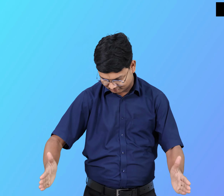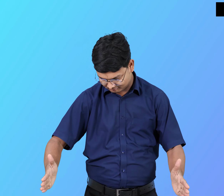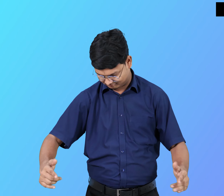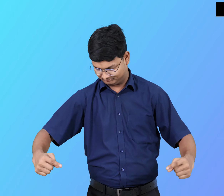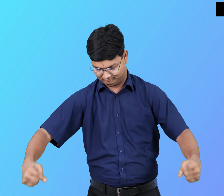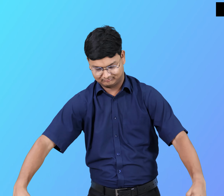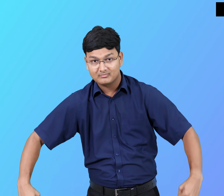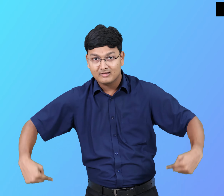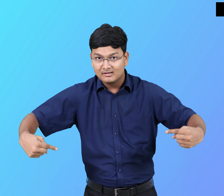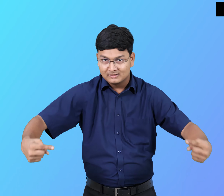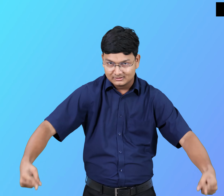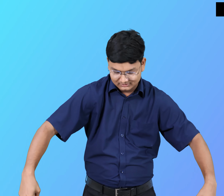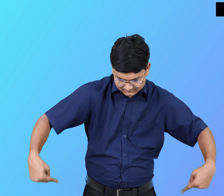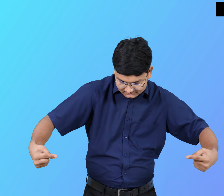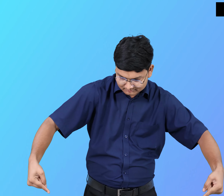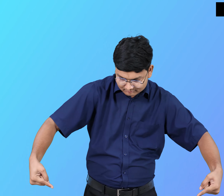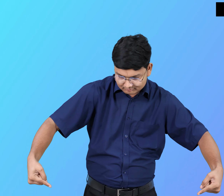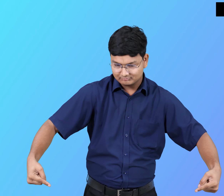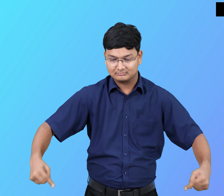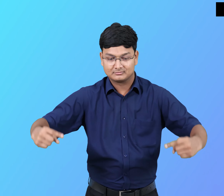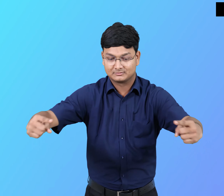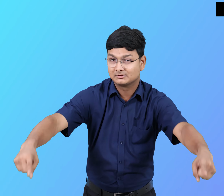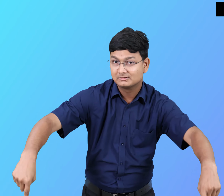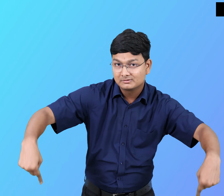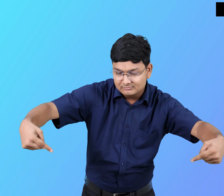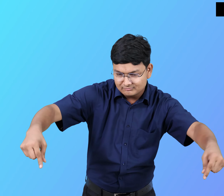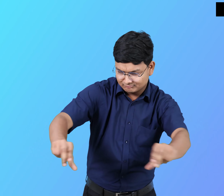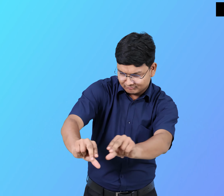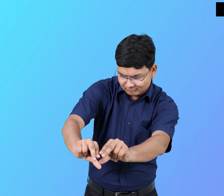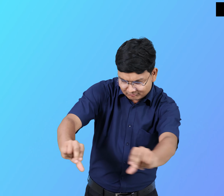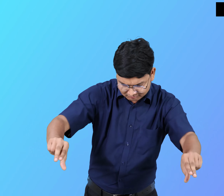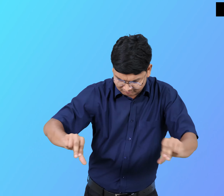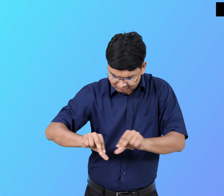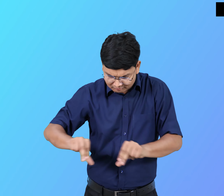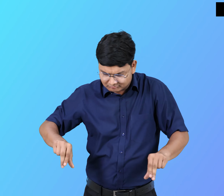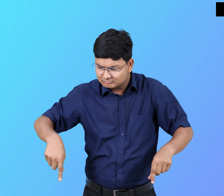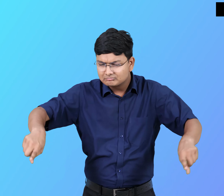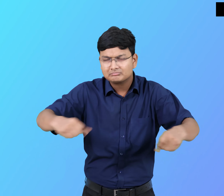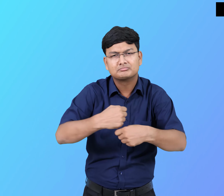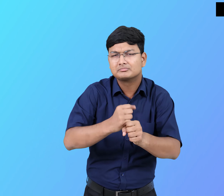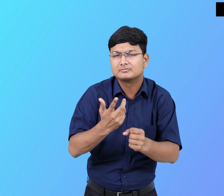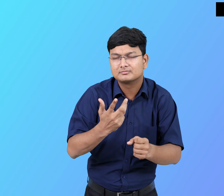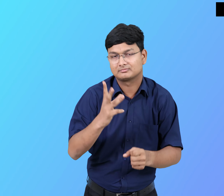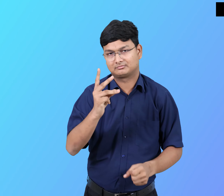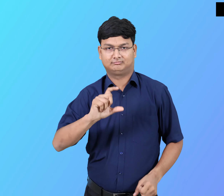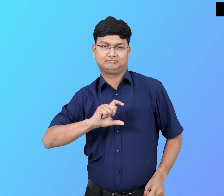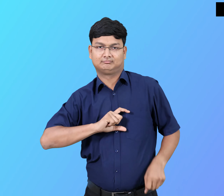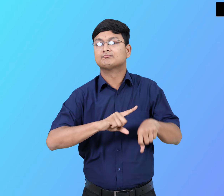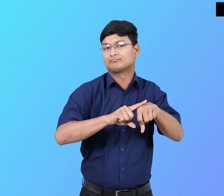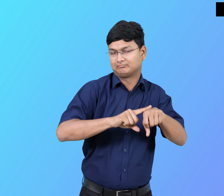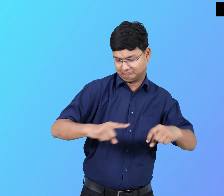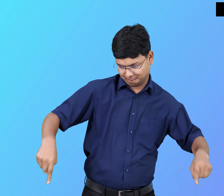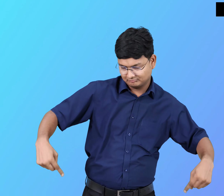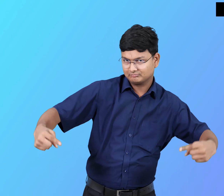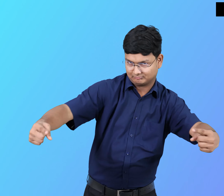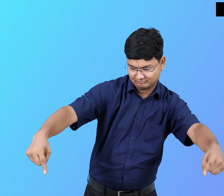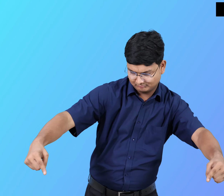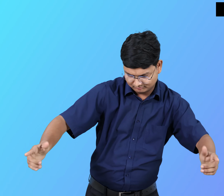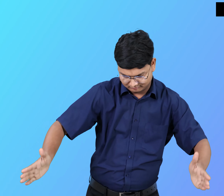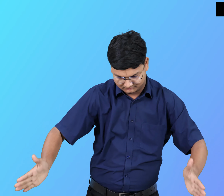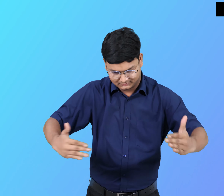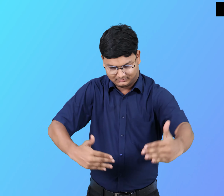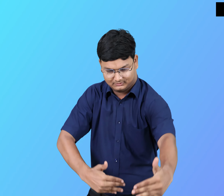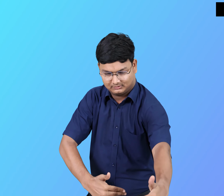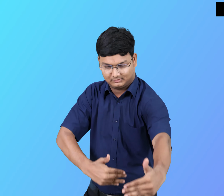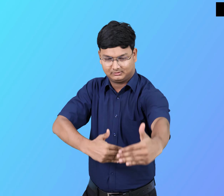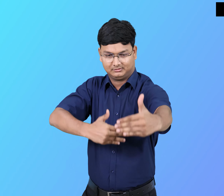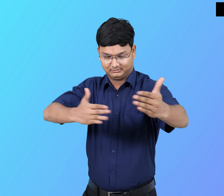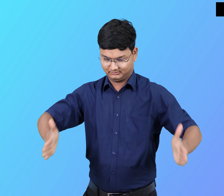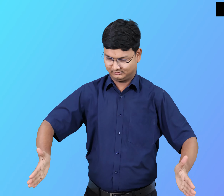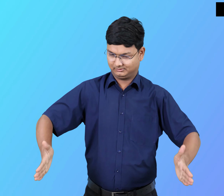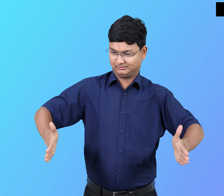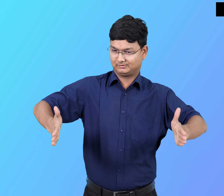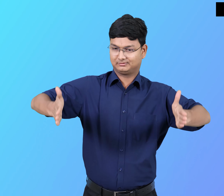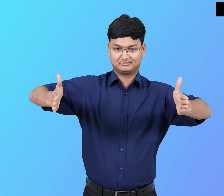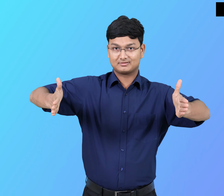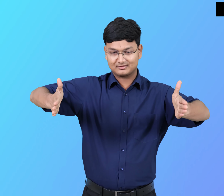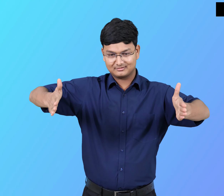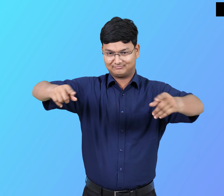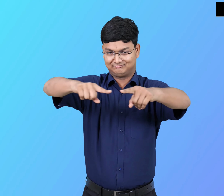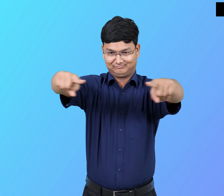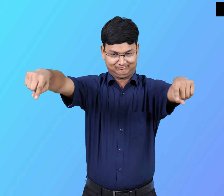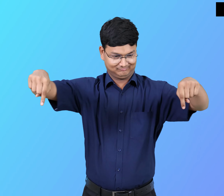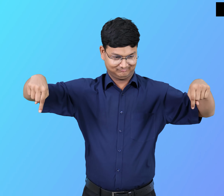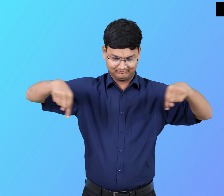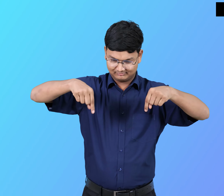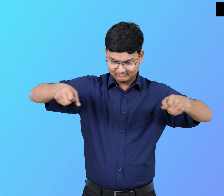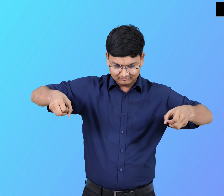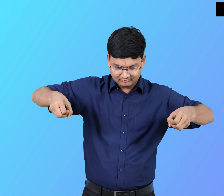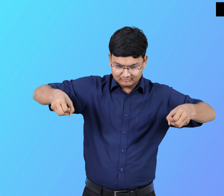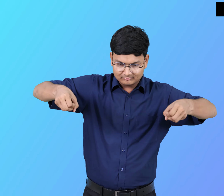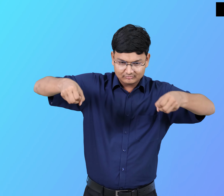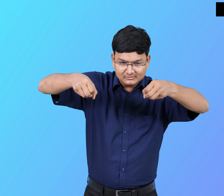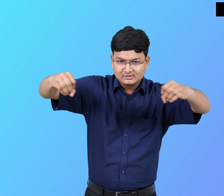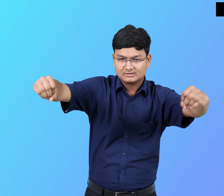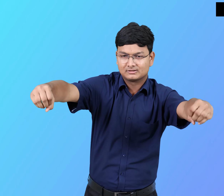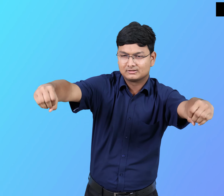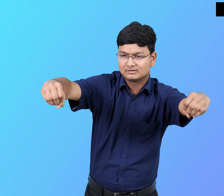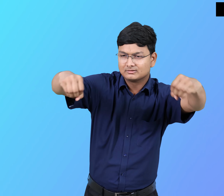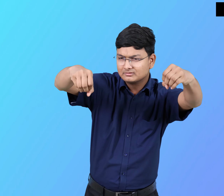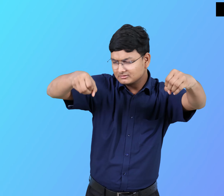Each cart had four bronze wheels with bronze axles. At the corners there were bronze supports for a large bowl.